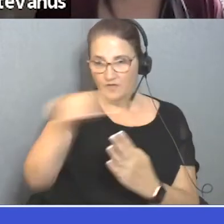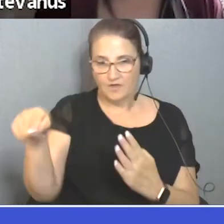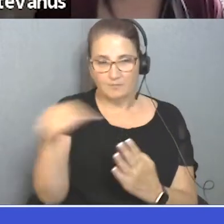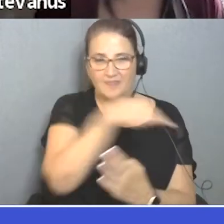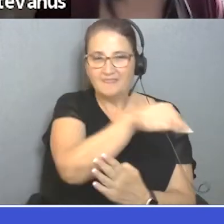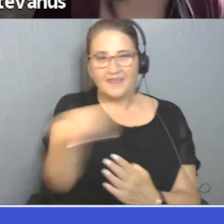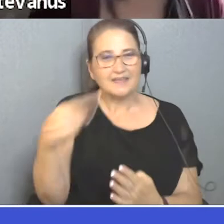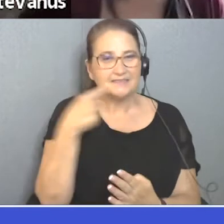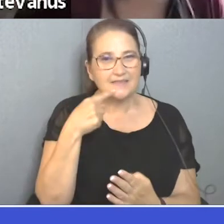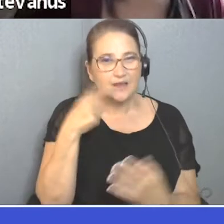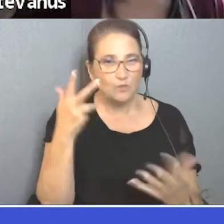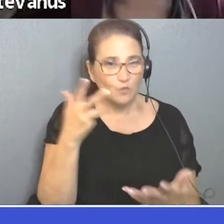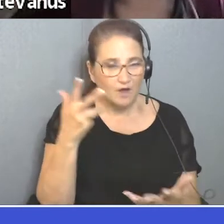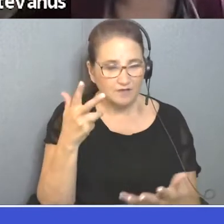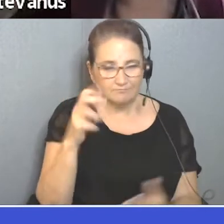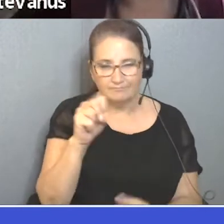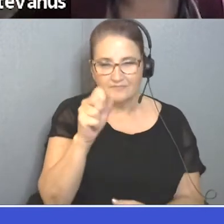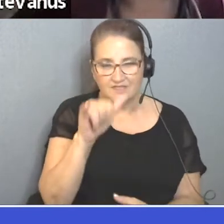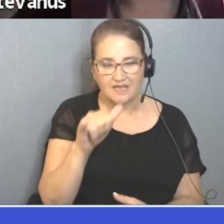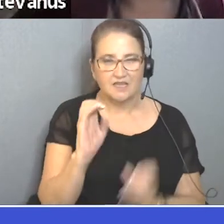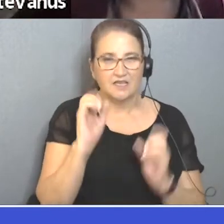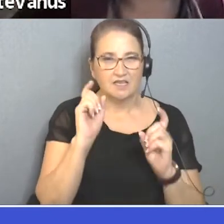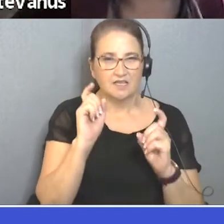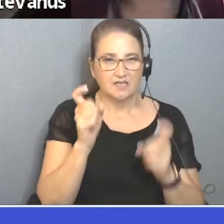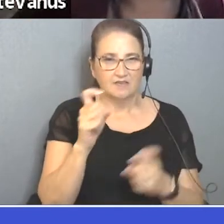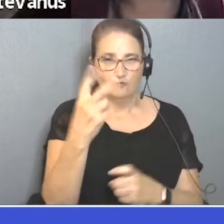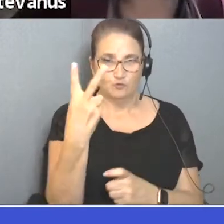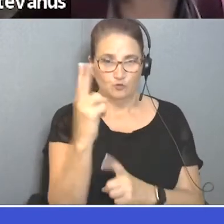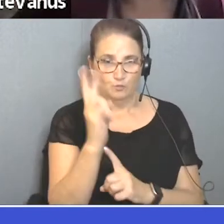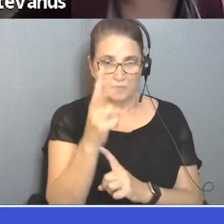What are they saying? So again, about two minutes